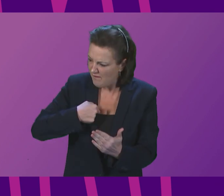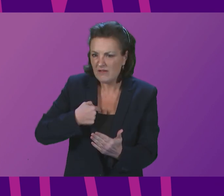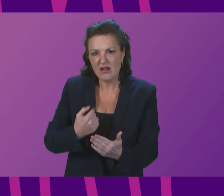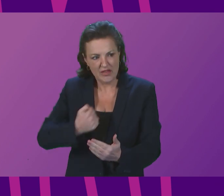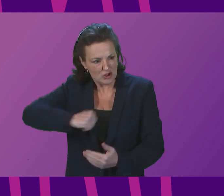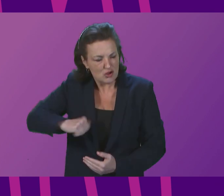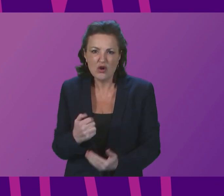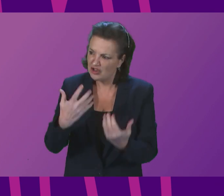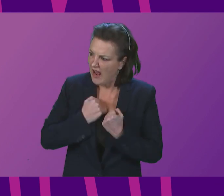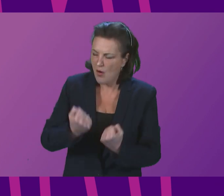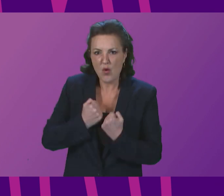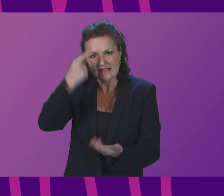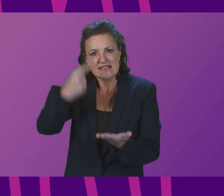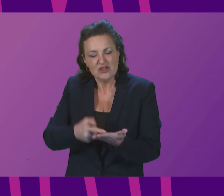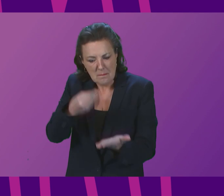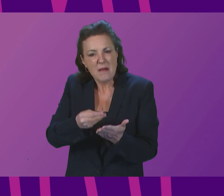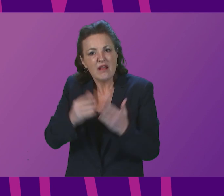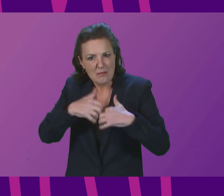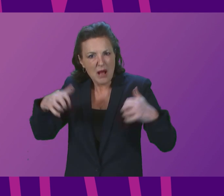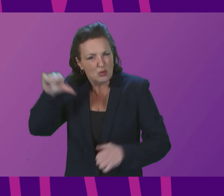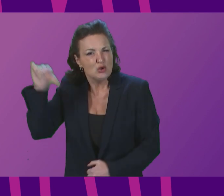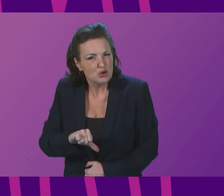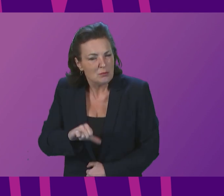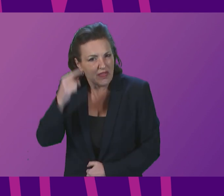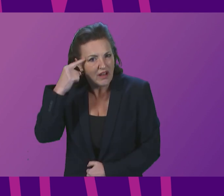hands of this Parliament.